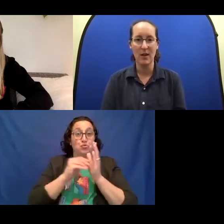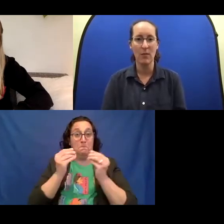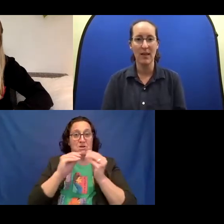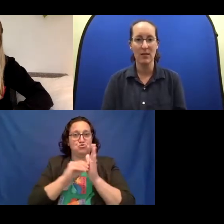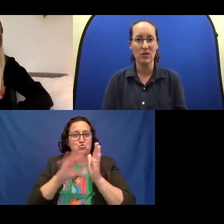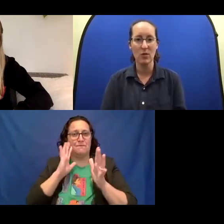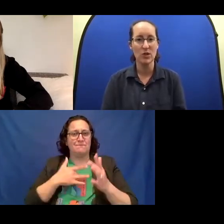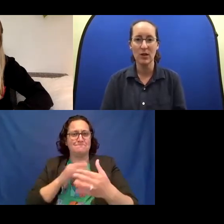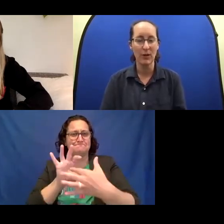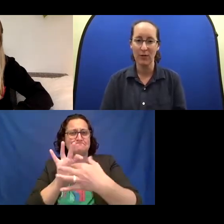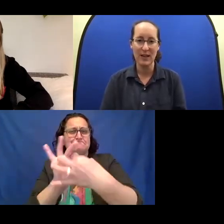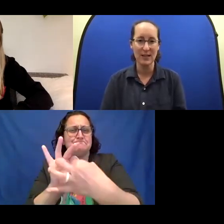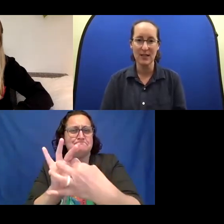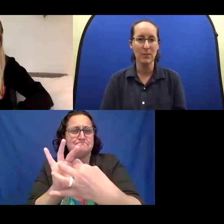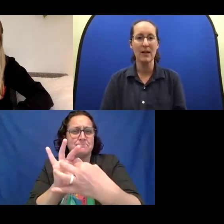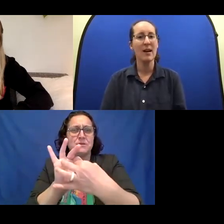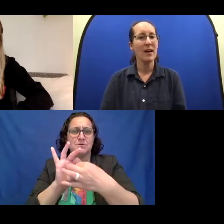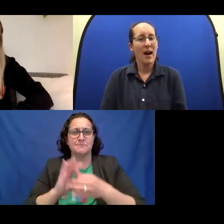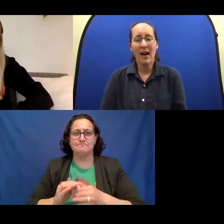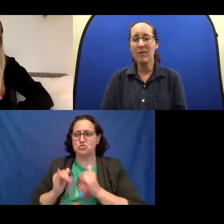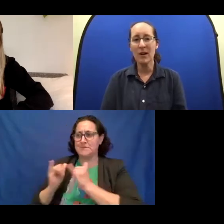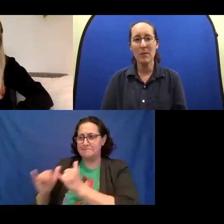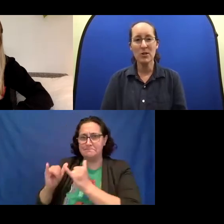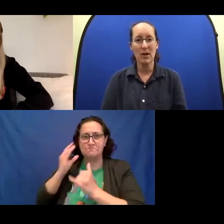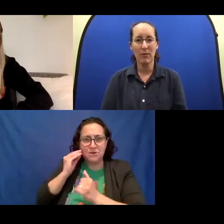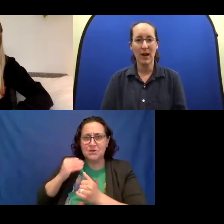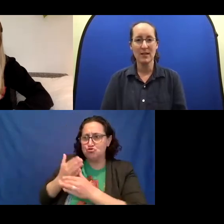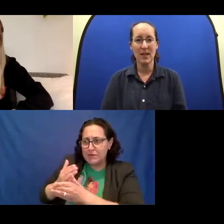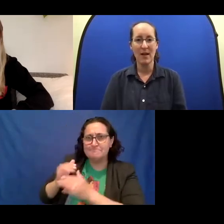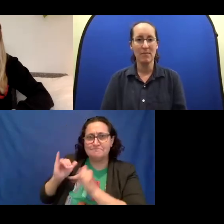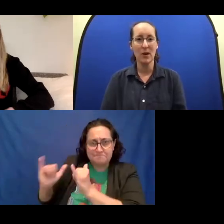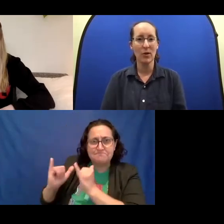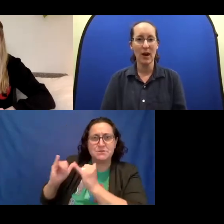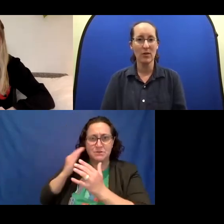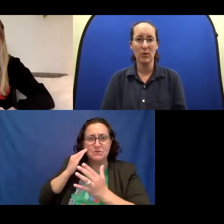show two different faces, but I very much want to find that middle ground where